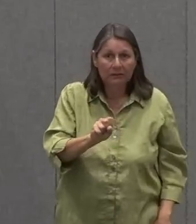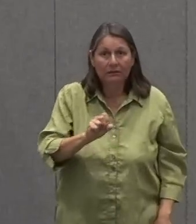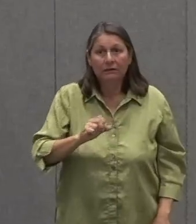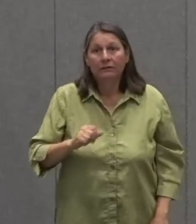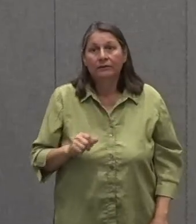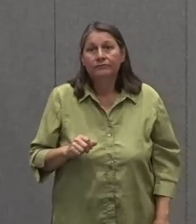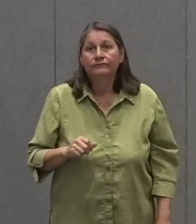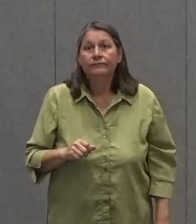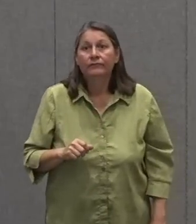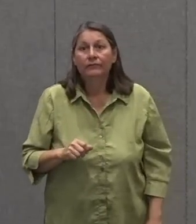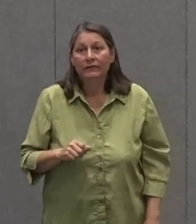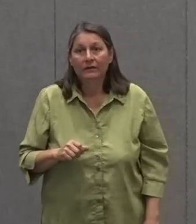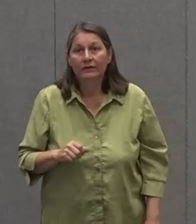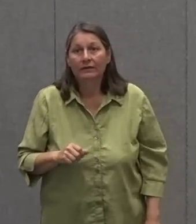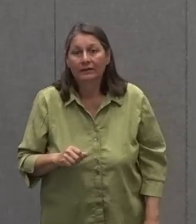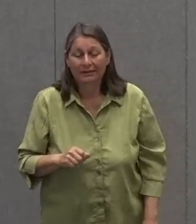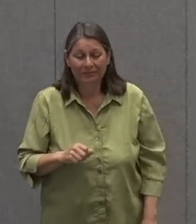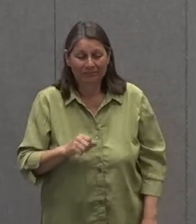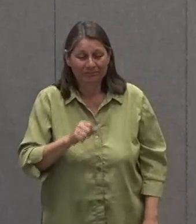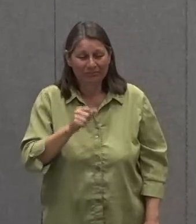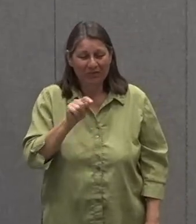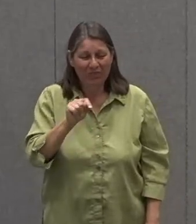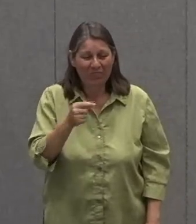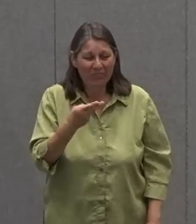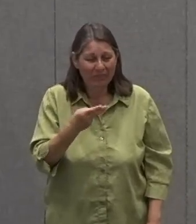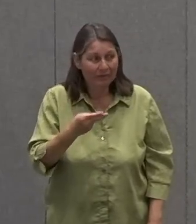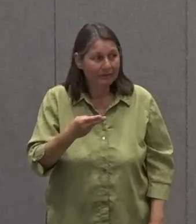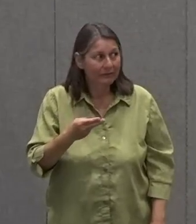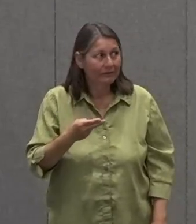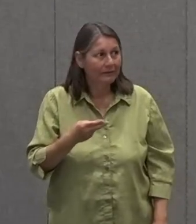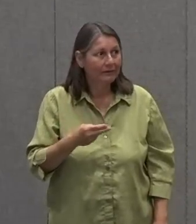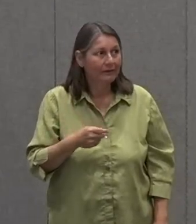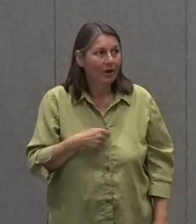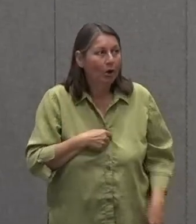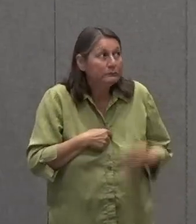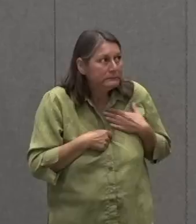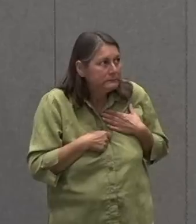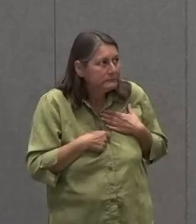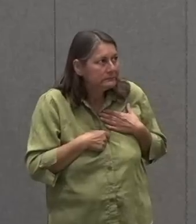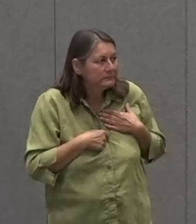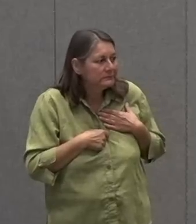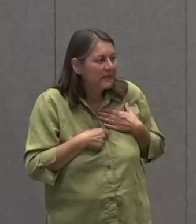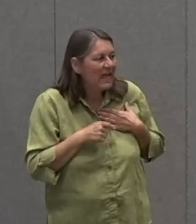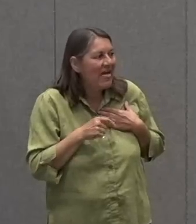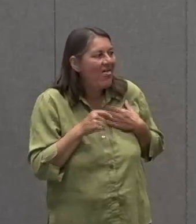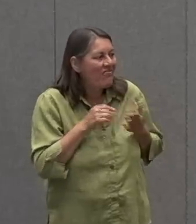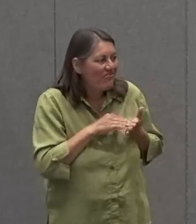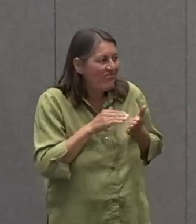that I said that th at the end. Thousandths, sorry.